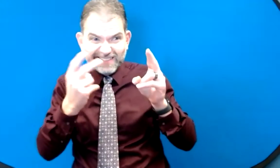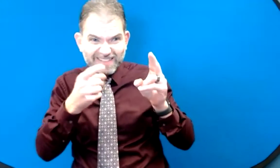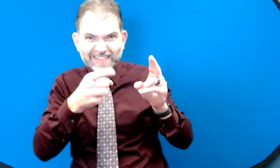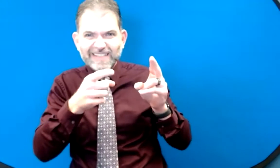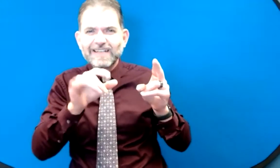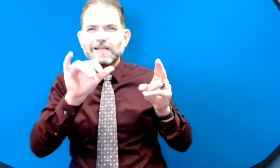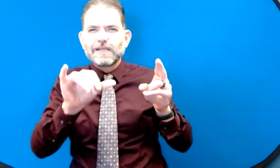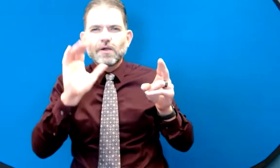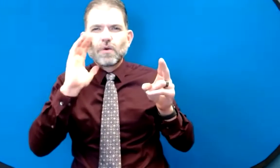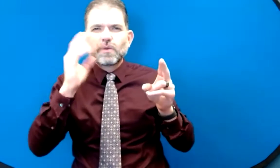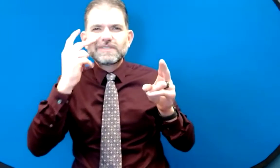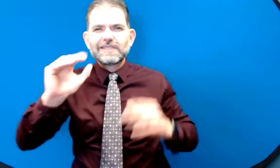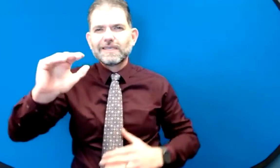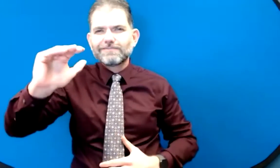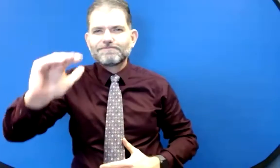ASL Interpreter: One common hallucination